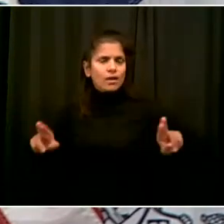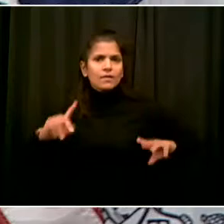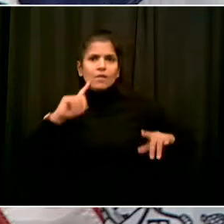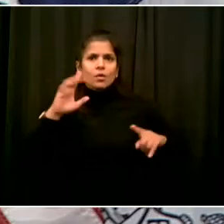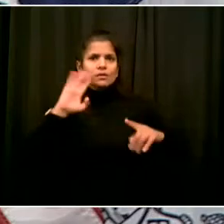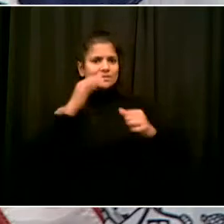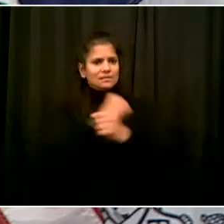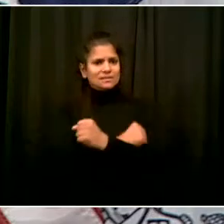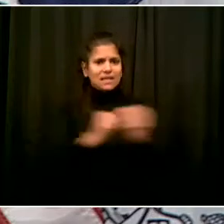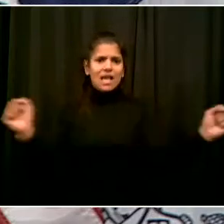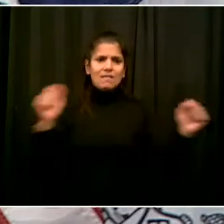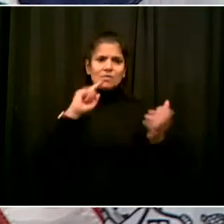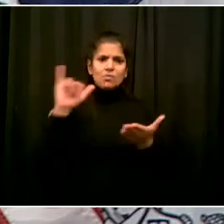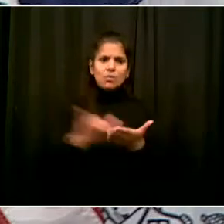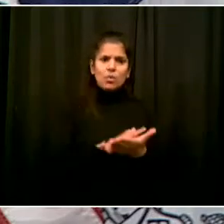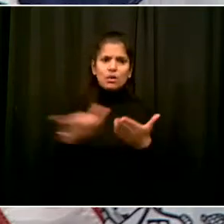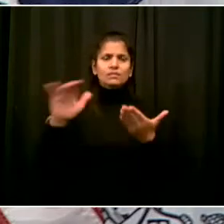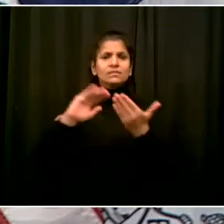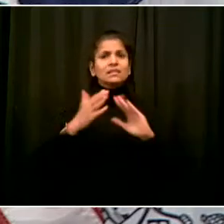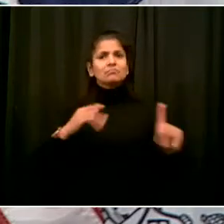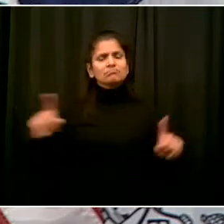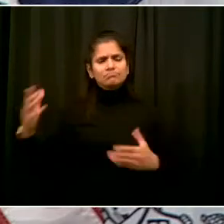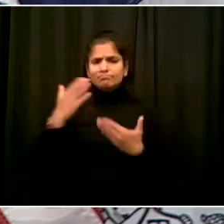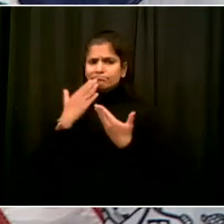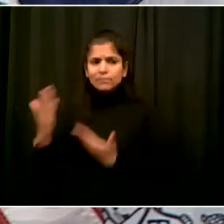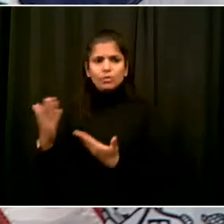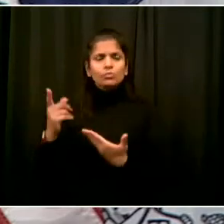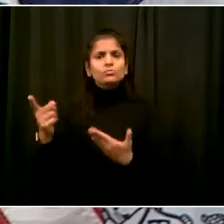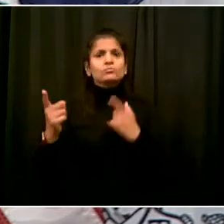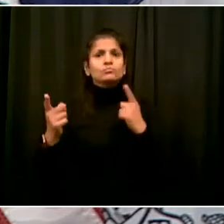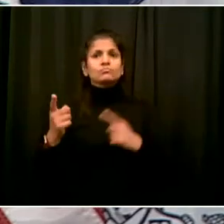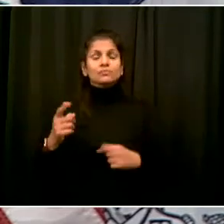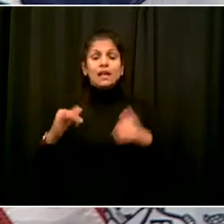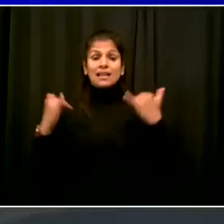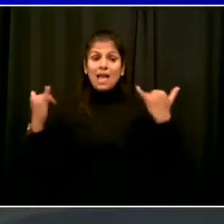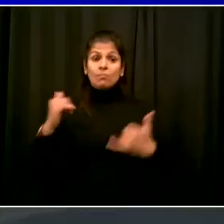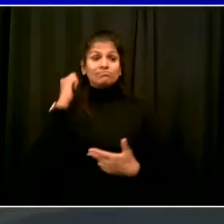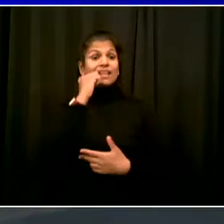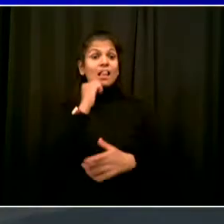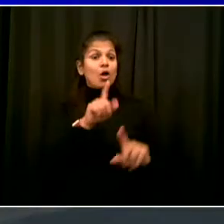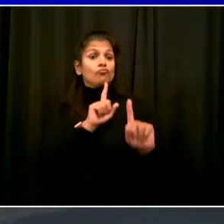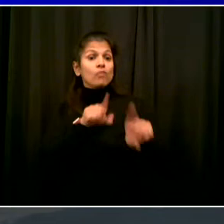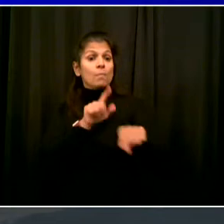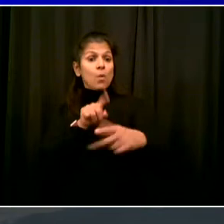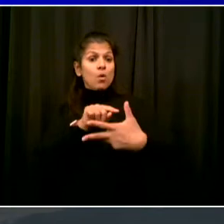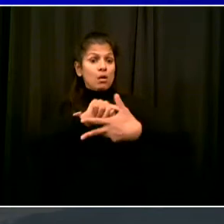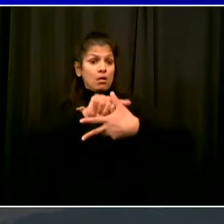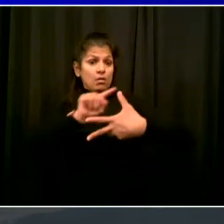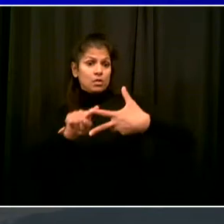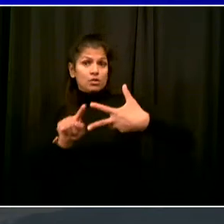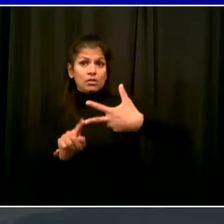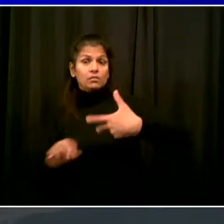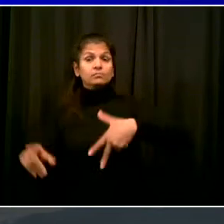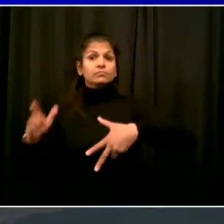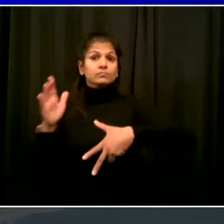WAY YOU HAVE BEEN OUT THERE KEEPING PEOPLE SAFE. I KNOW YOU'LL CONTINUE TO TH GROUHOHO TUTHEHE HOLIDAY SEASON.